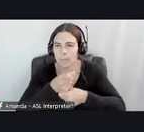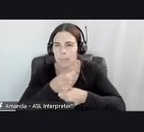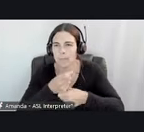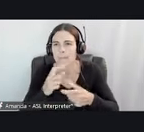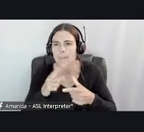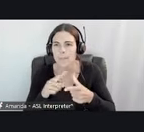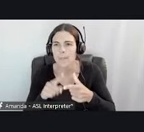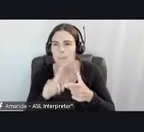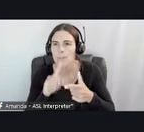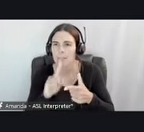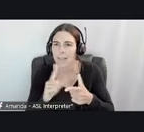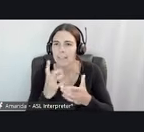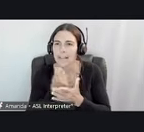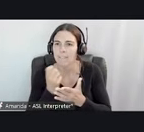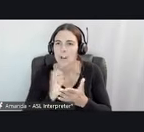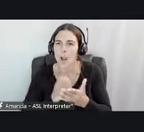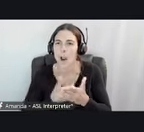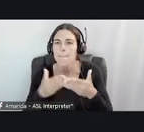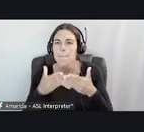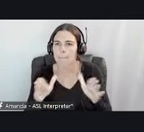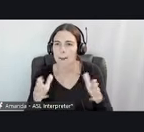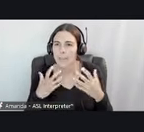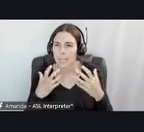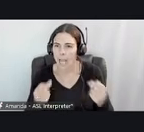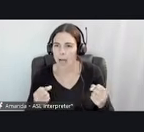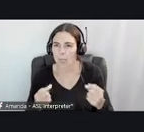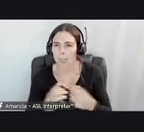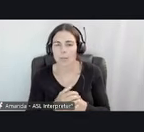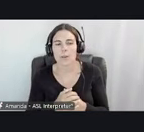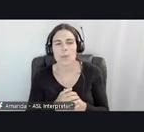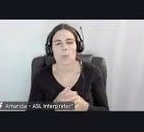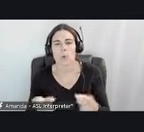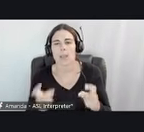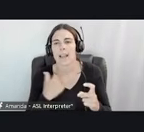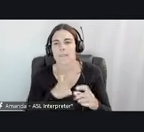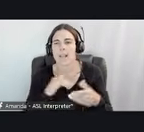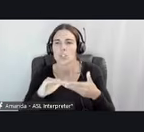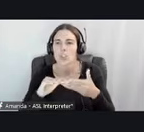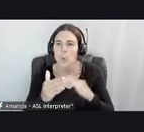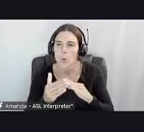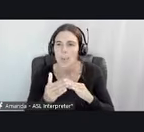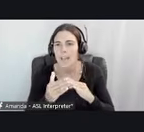really leveraging our public health anchors which give us that community insight. Um they're also